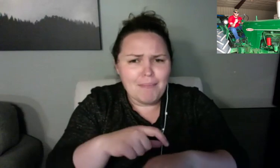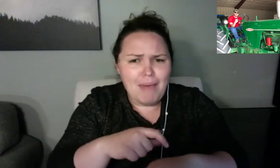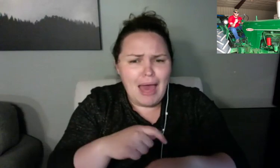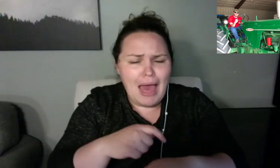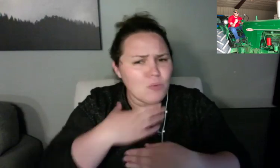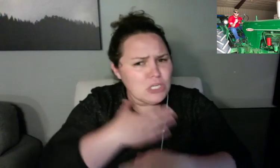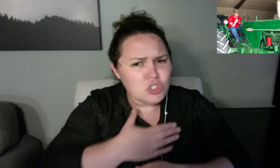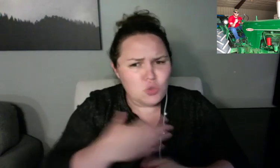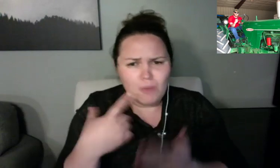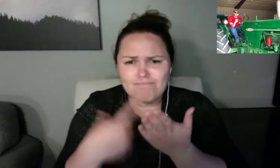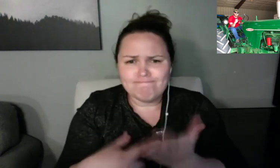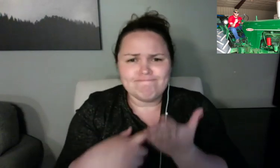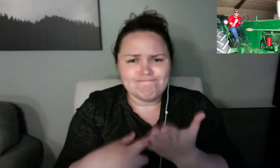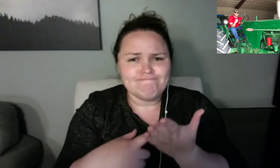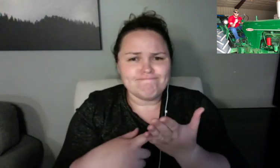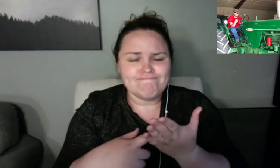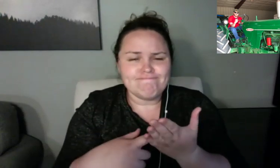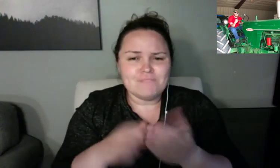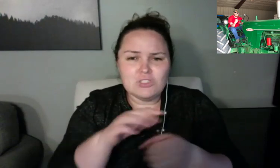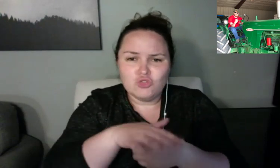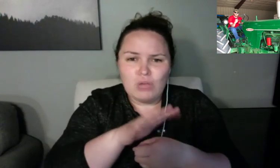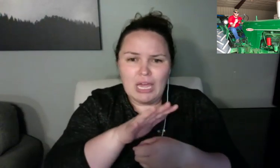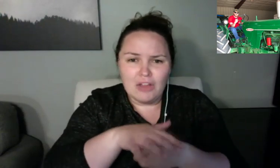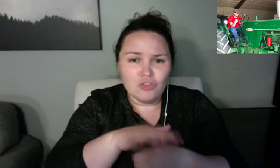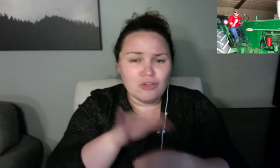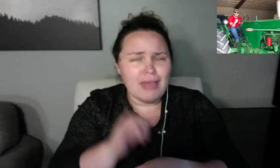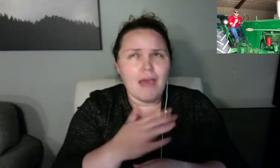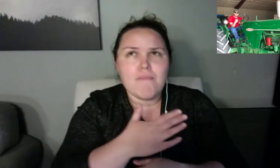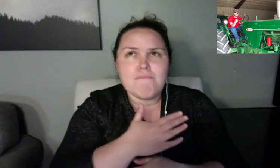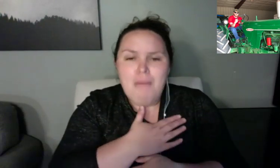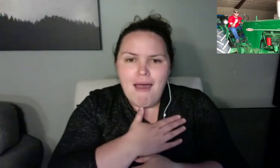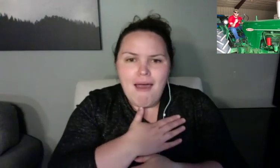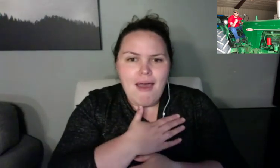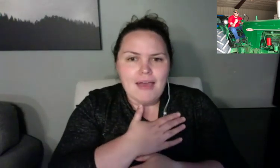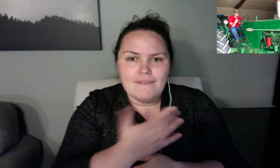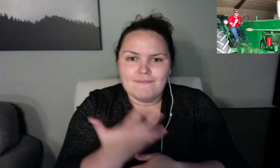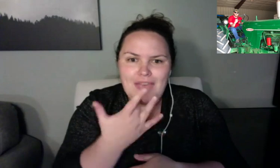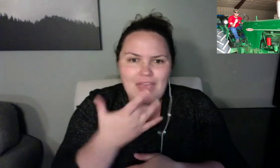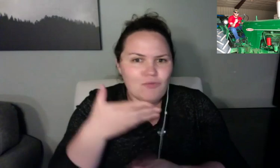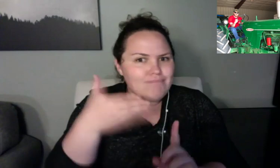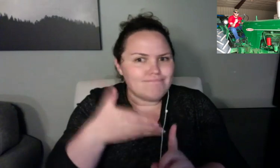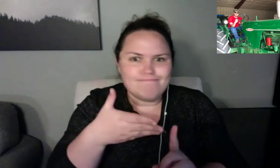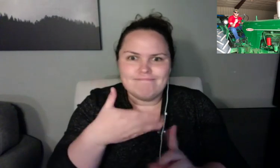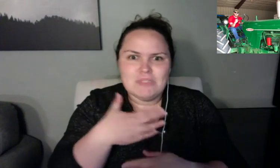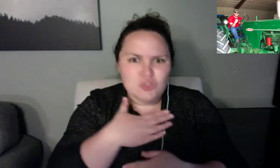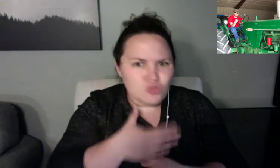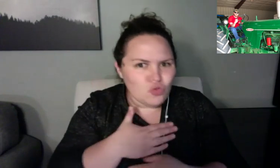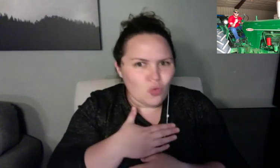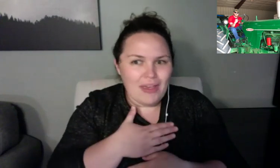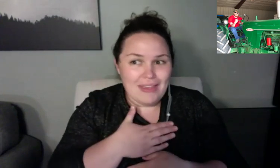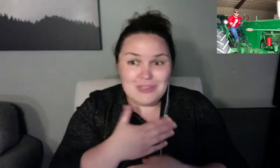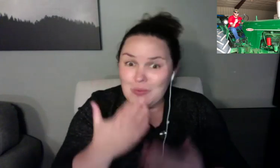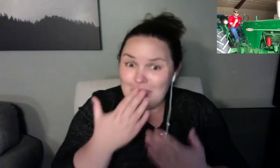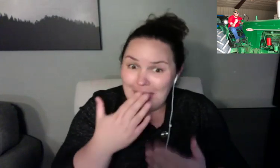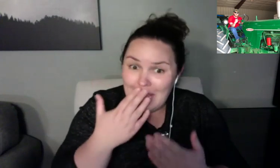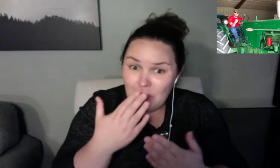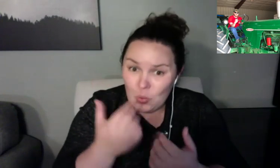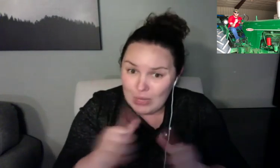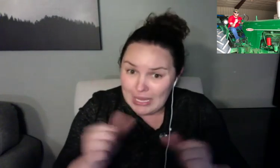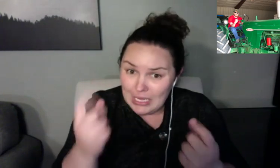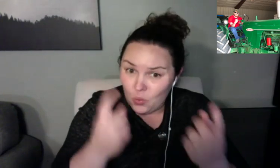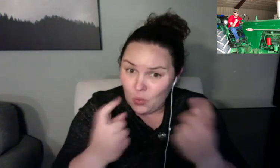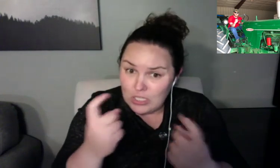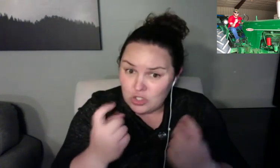Because antique tractors, this is my thing, friends. So thank you.